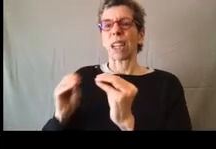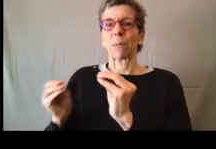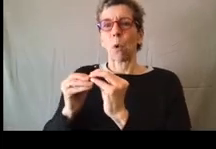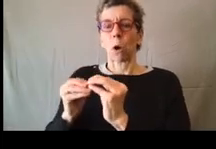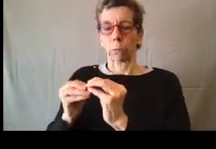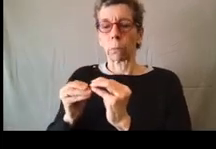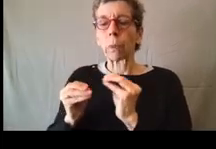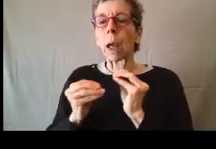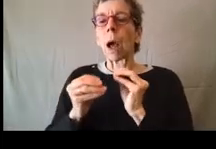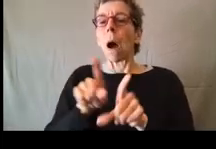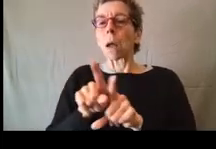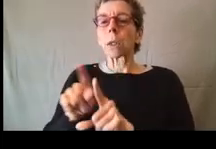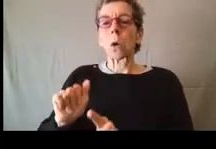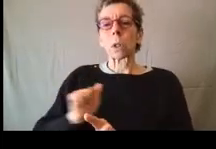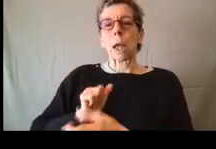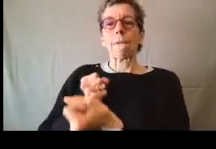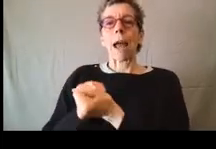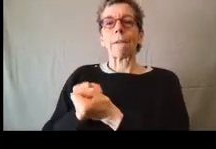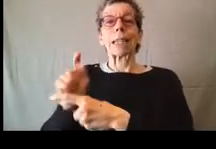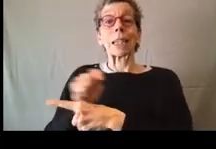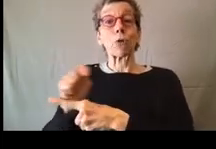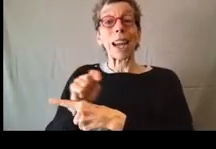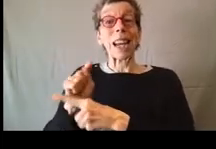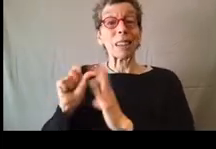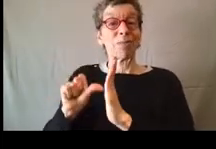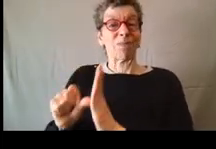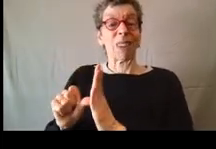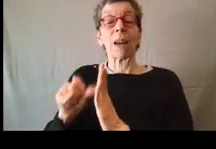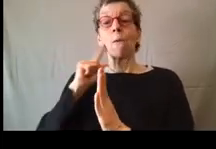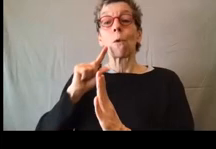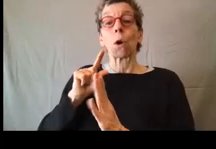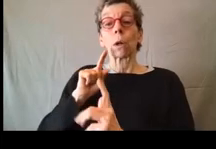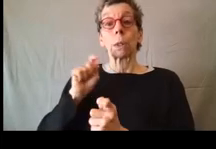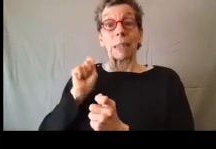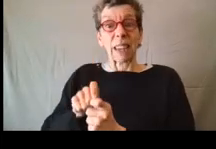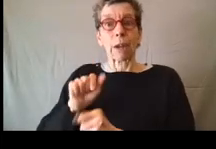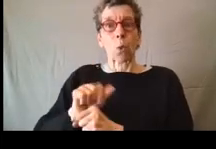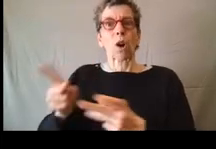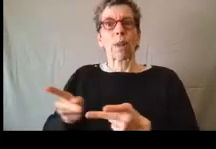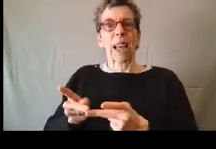self advocacy training with specific focus on workplace accommodation benefits and managing